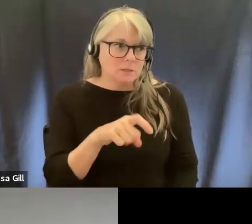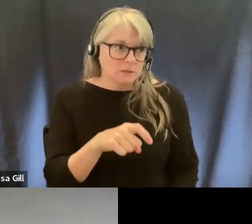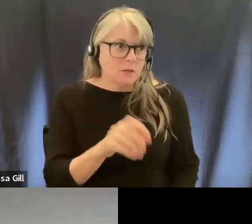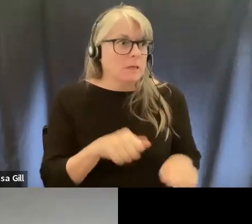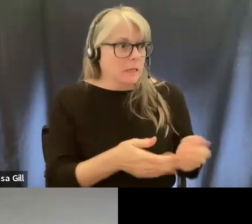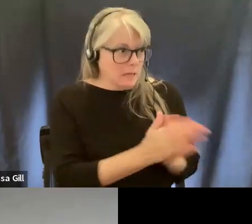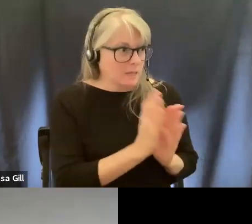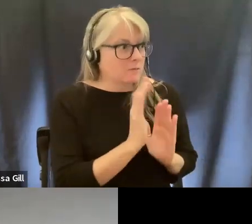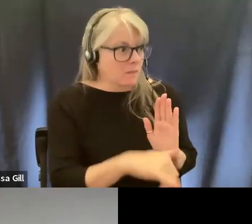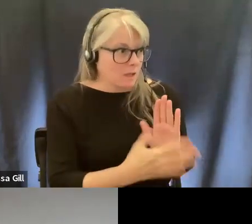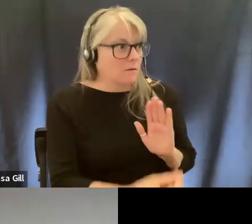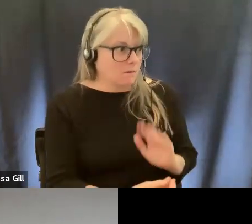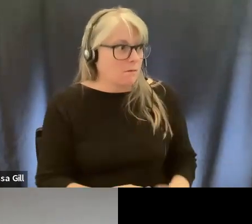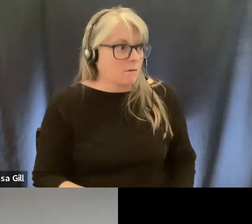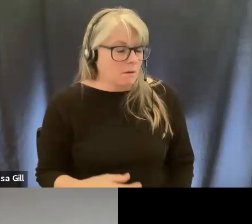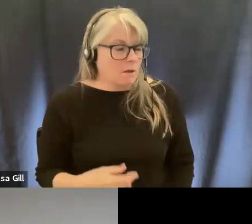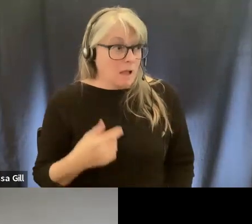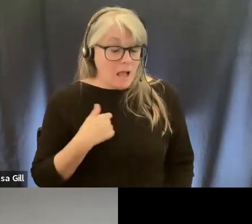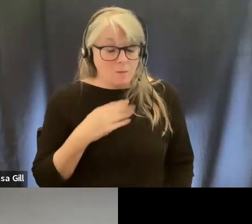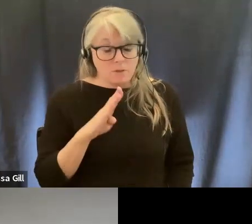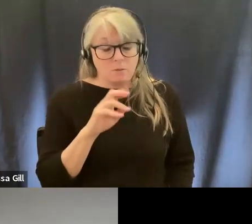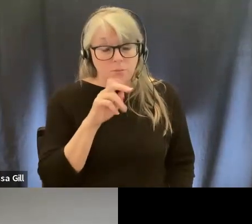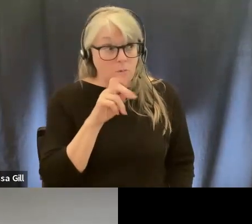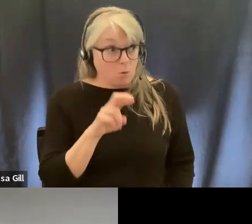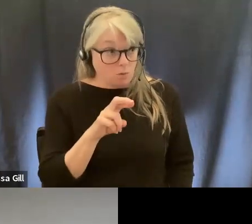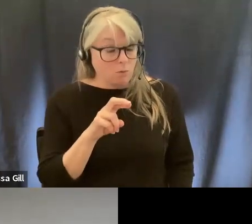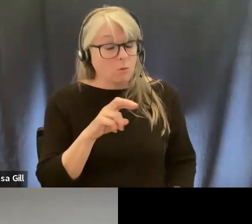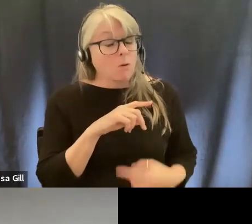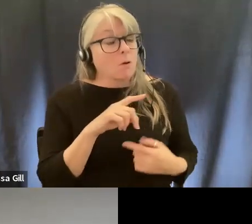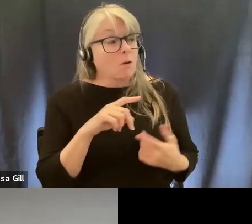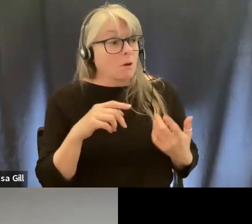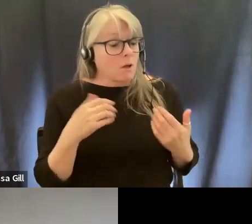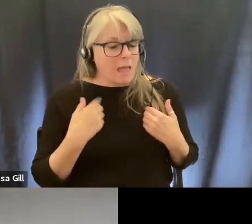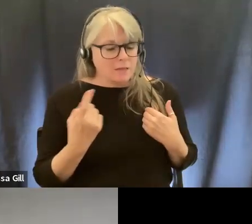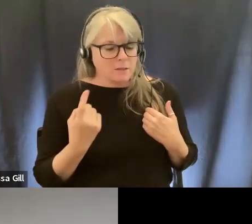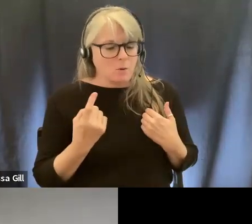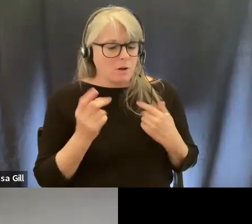Okay. You can always ask for that. Because I, yeah, I as a broker when I, I've had someone that's applied and maybe they didn't get that, I asked, we've already spent this money, would you use this?